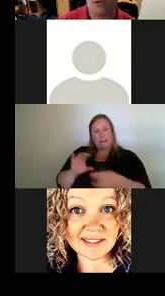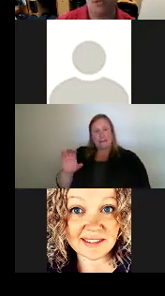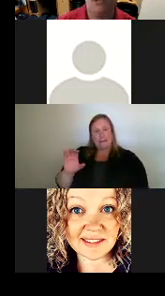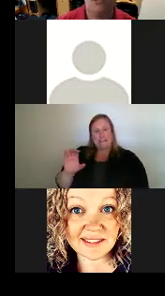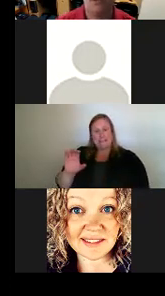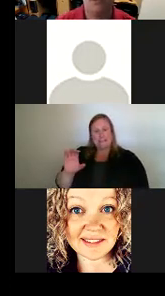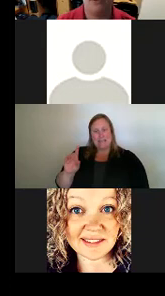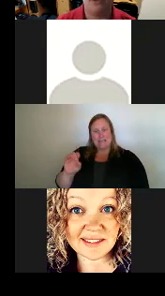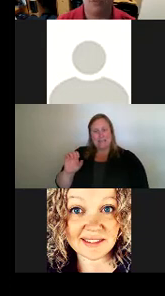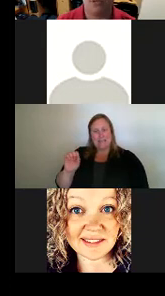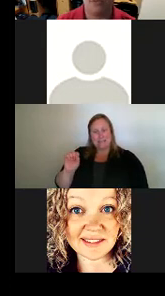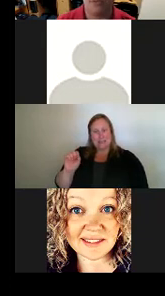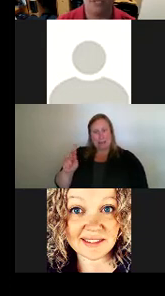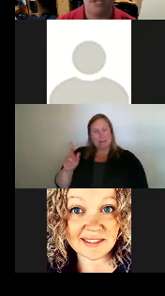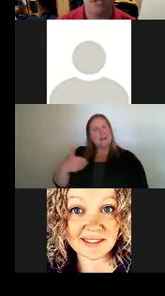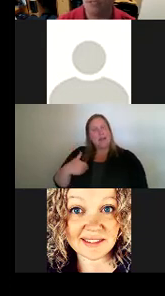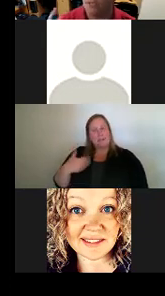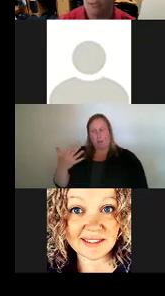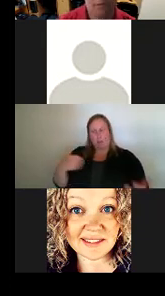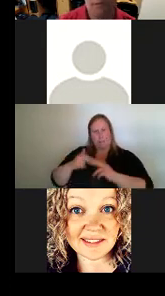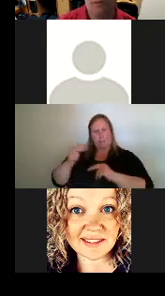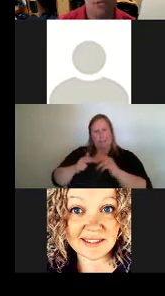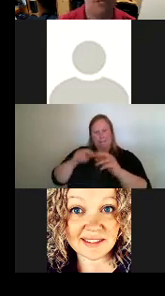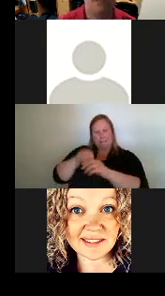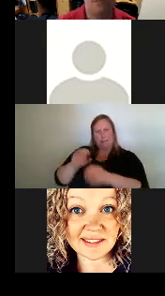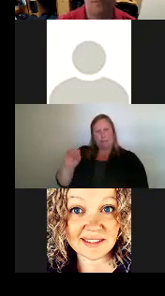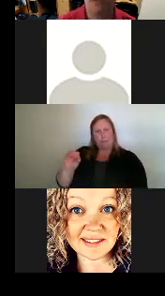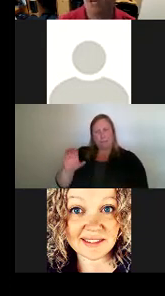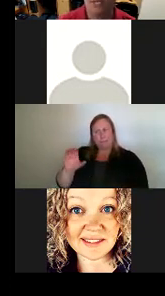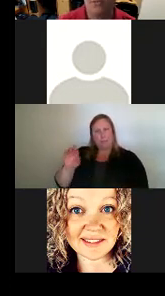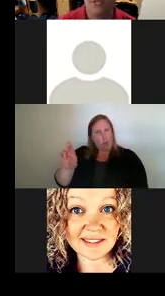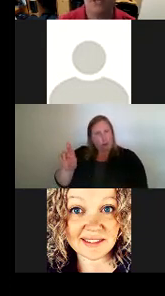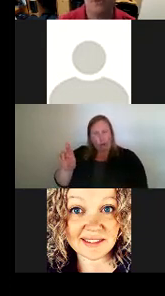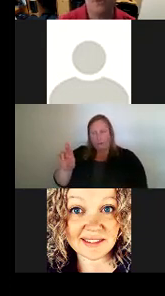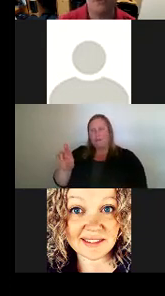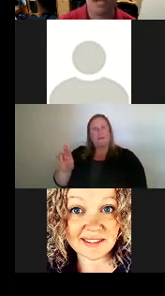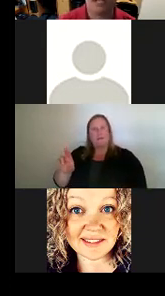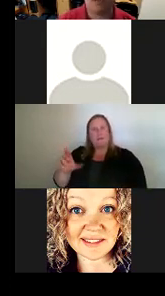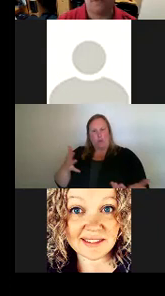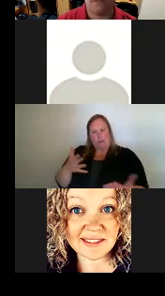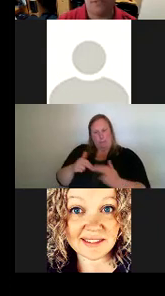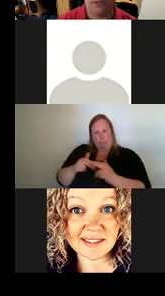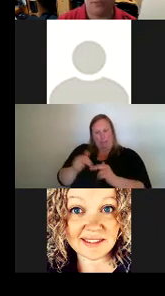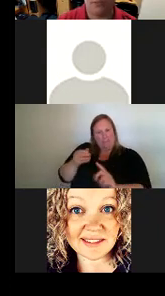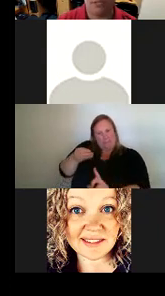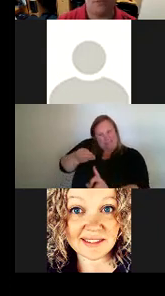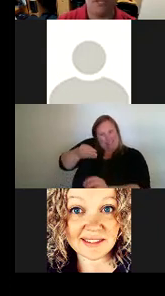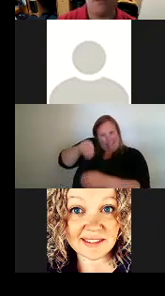IF YOU ARE USING ONE OF THOSE, THE OCR IT BUILT INTO IT AND YOU CAN USE THAT.